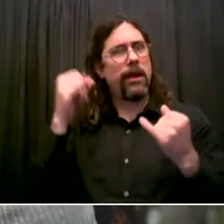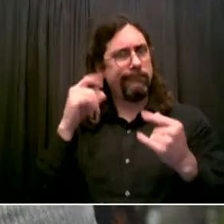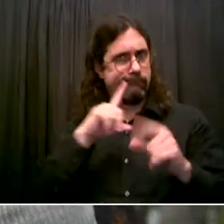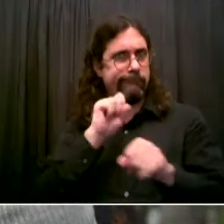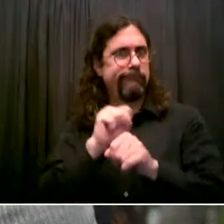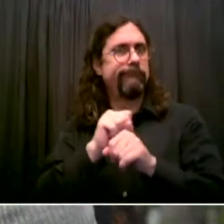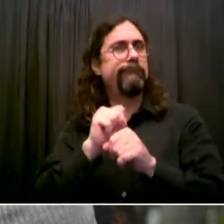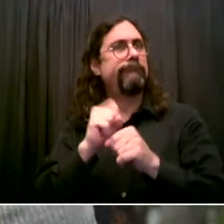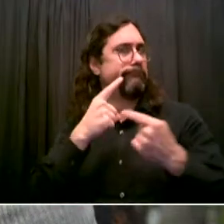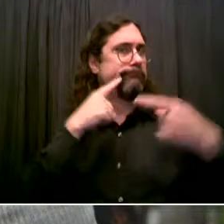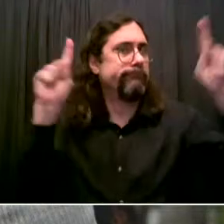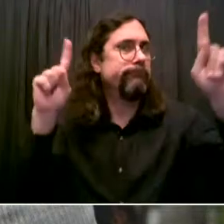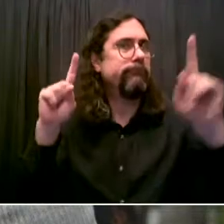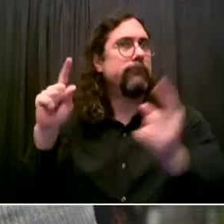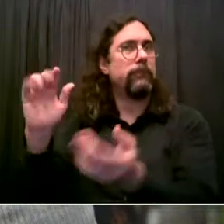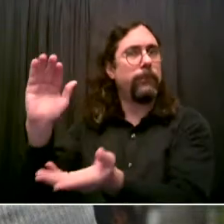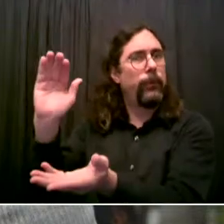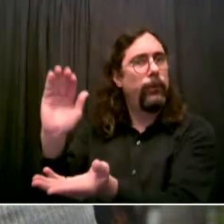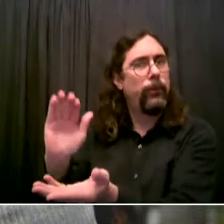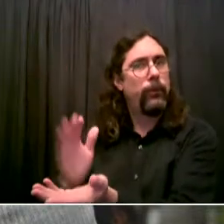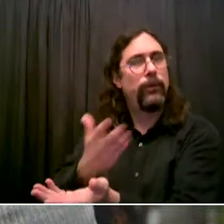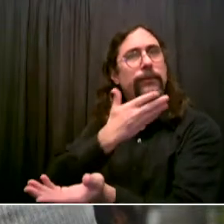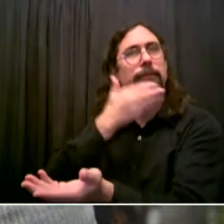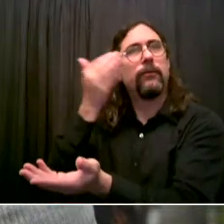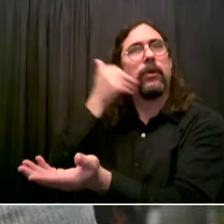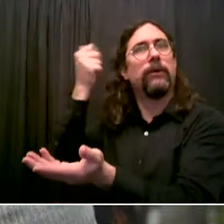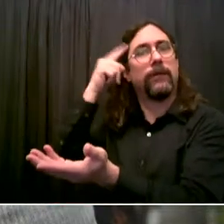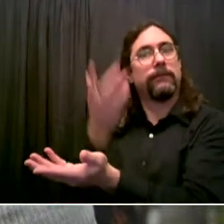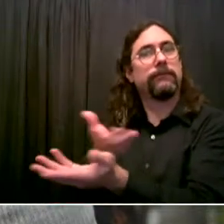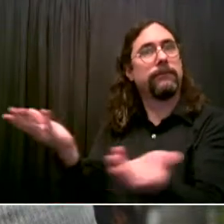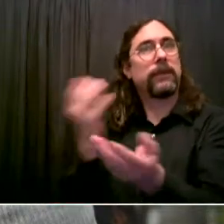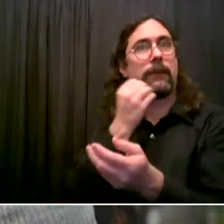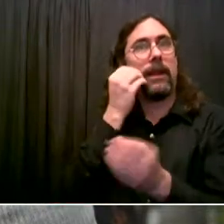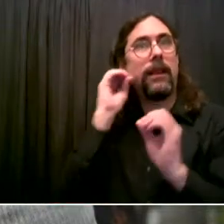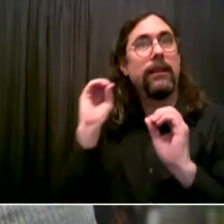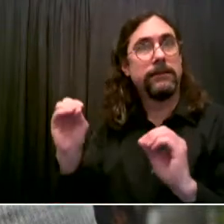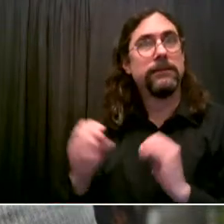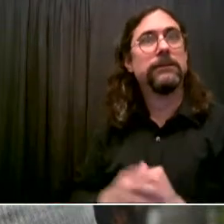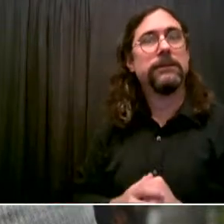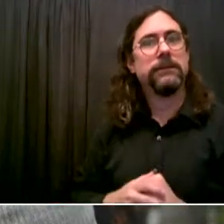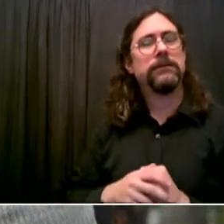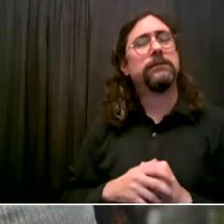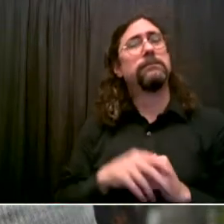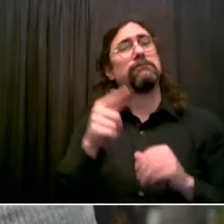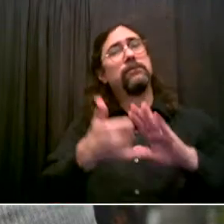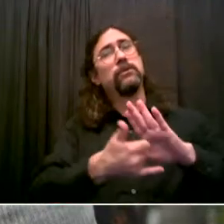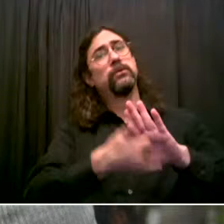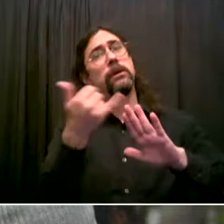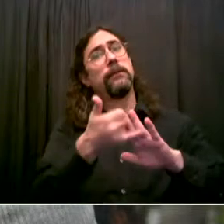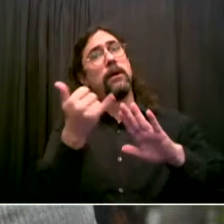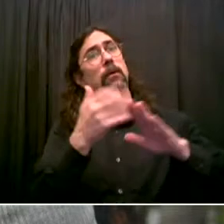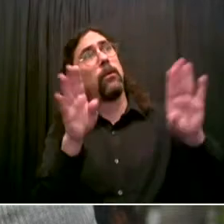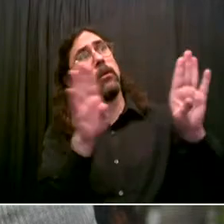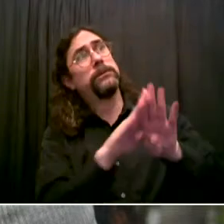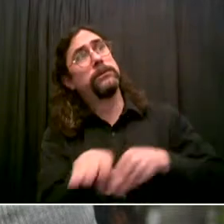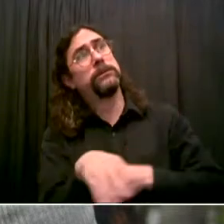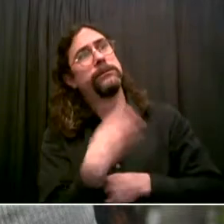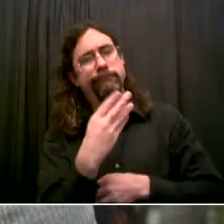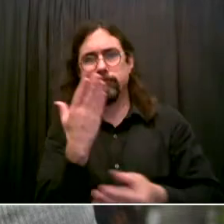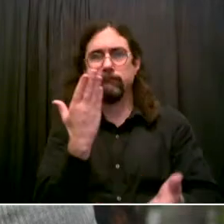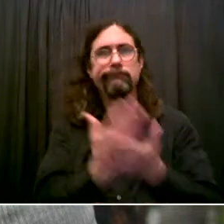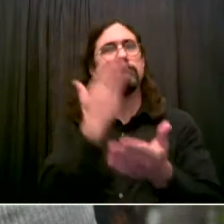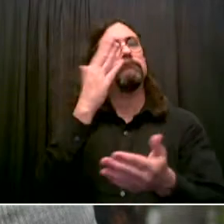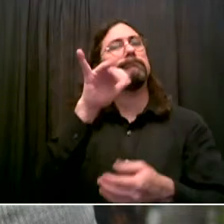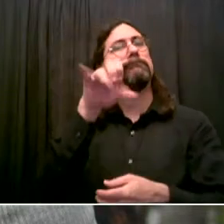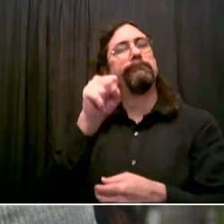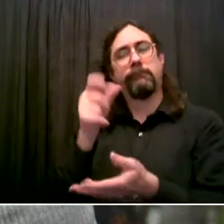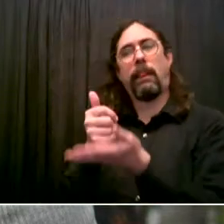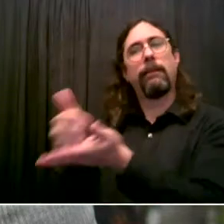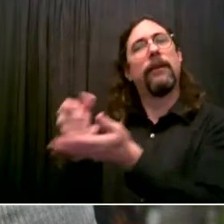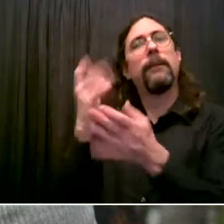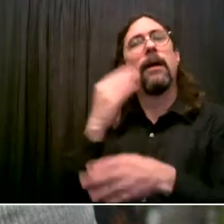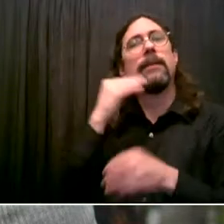ANBD RING THEM IN.